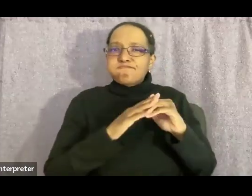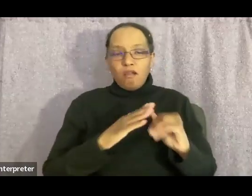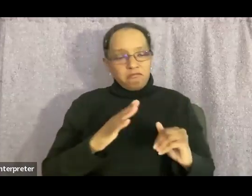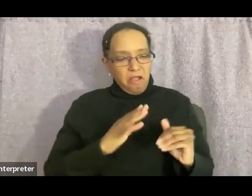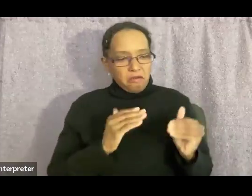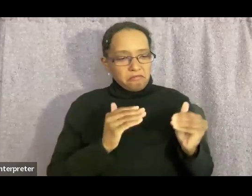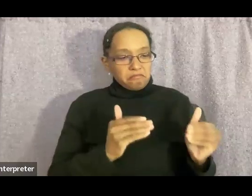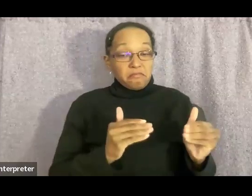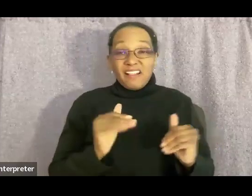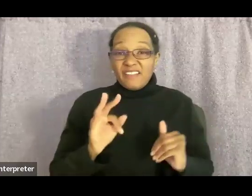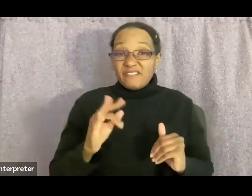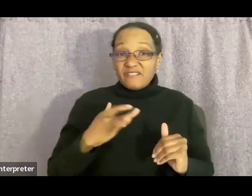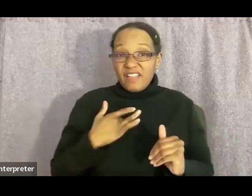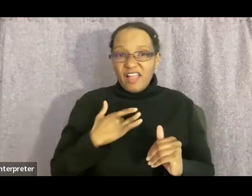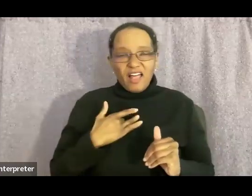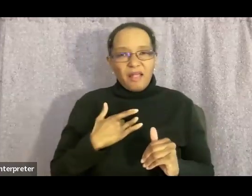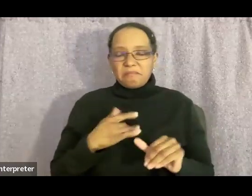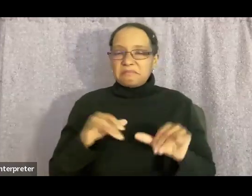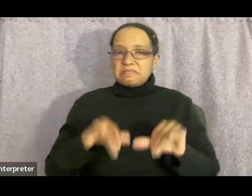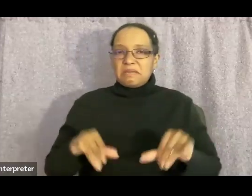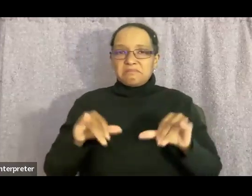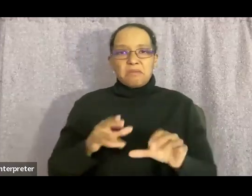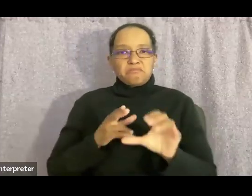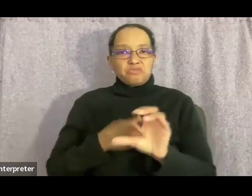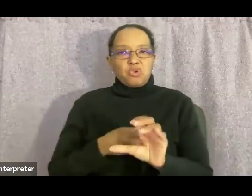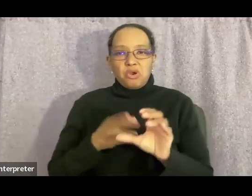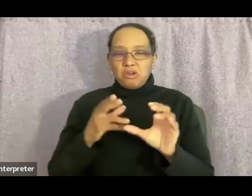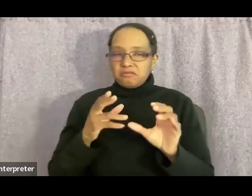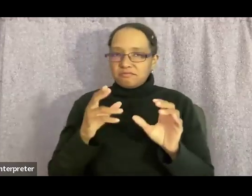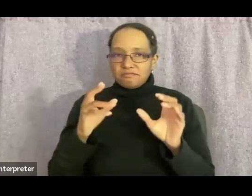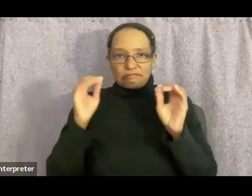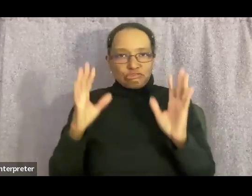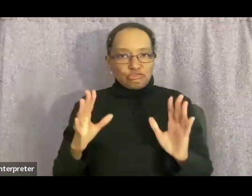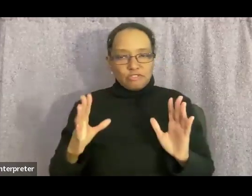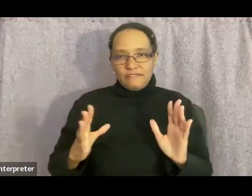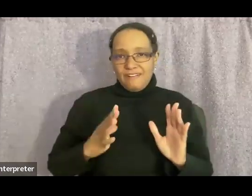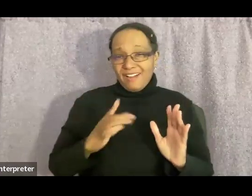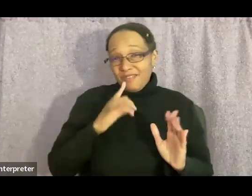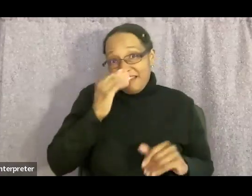If you feel like I'm going to join you and keep it the same, I don't care, do whatever you want.